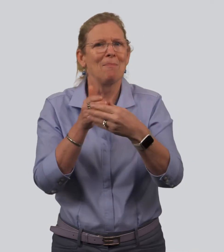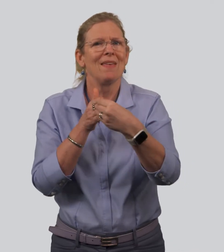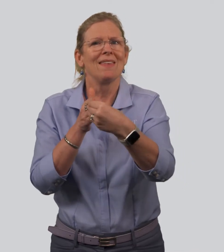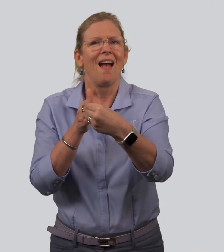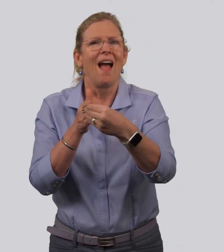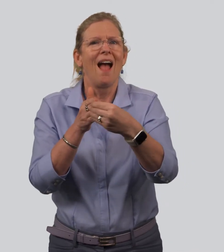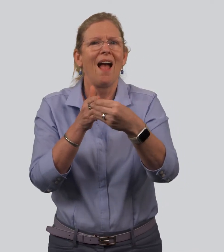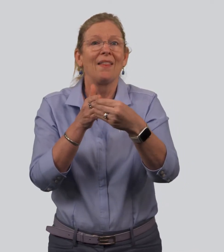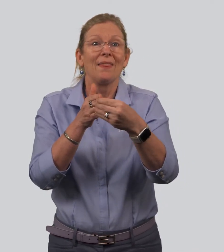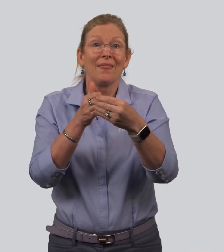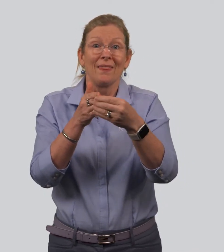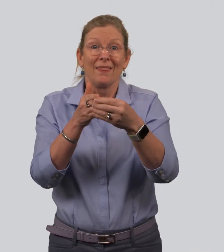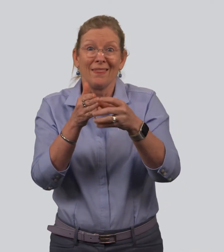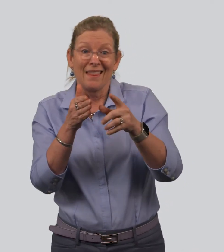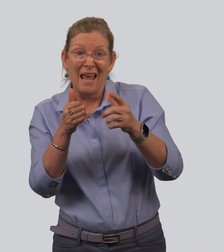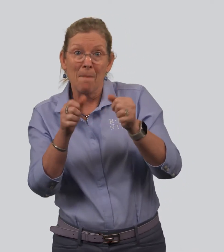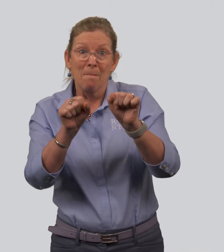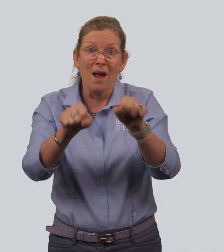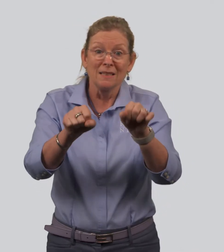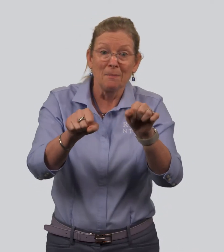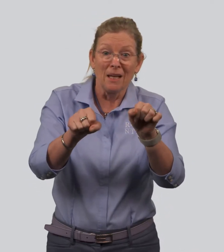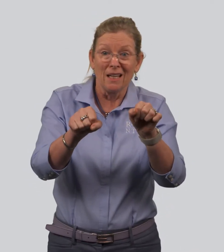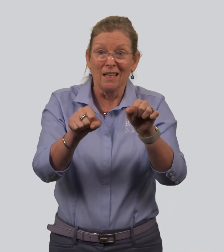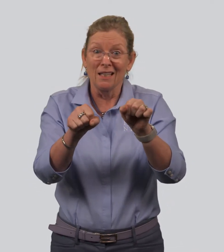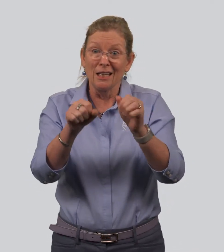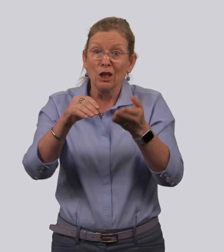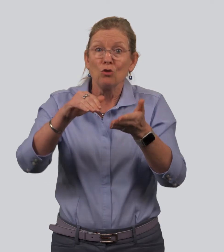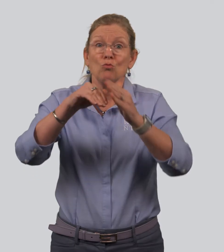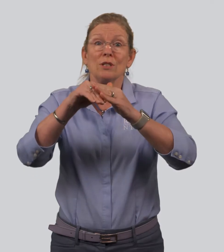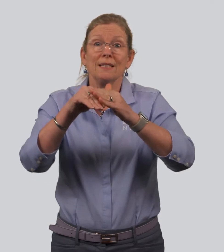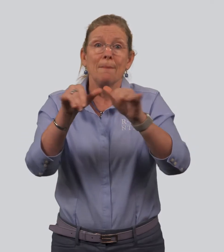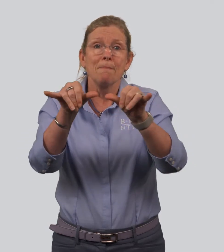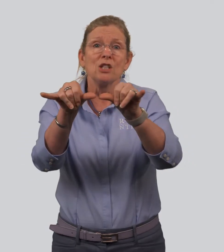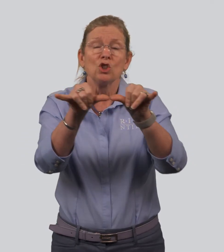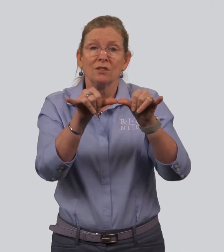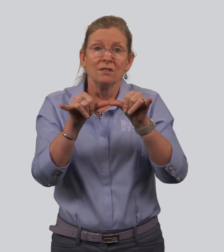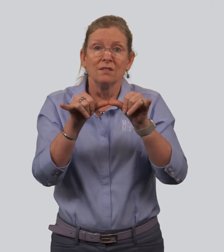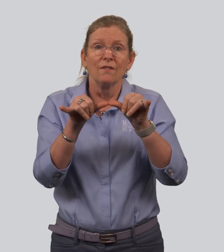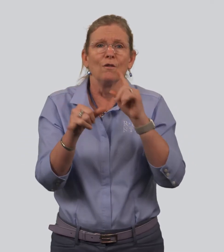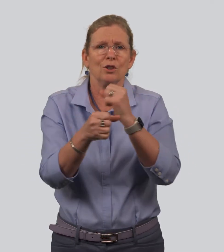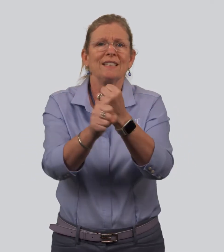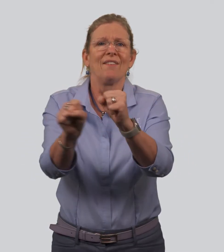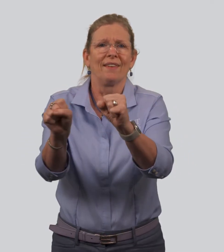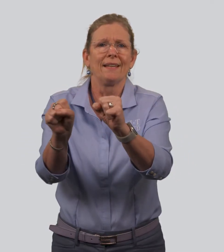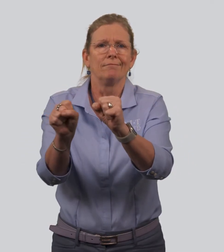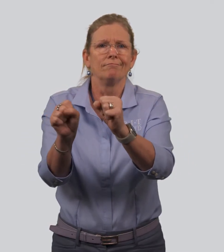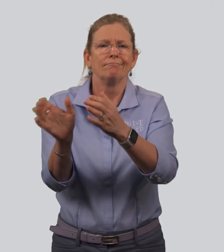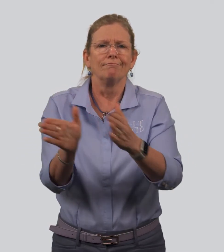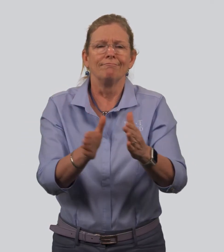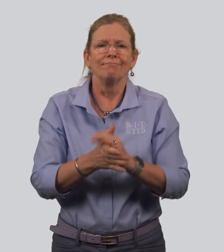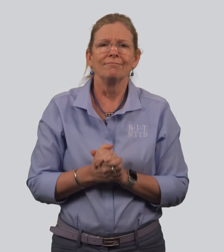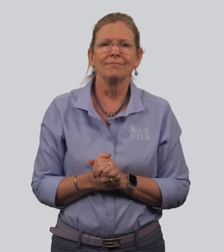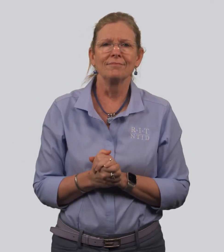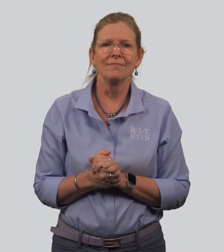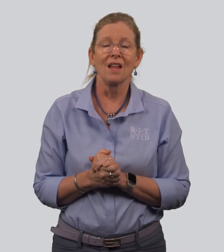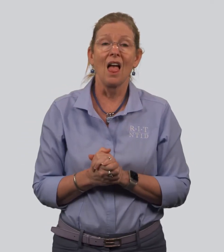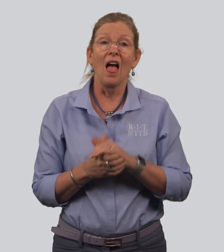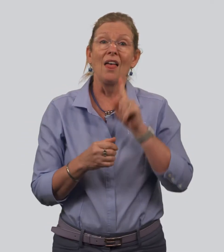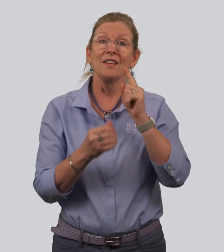will help guide the imposition of any possible new measures.